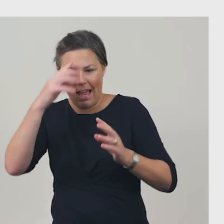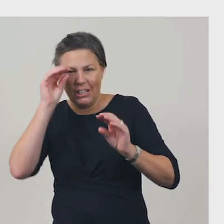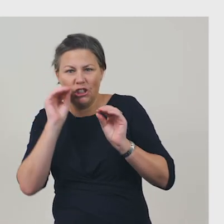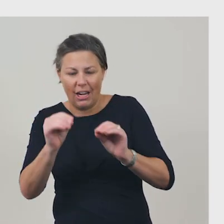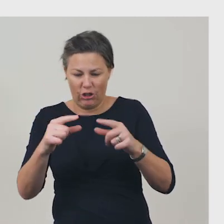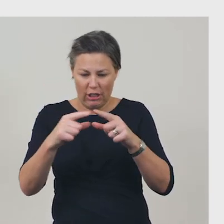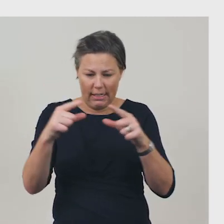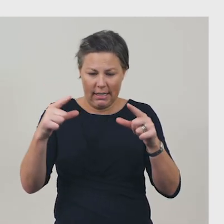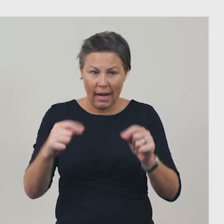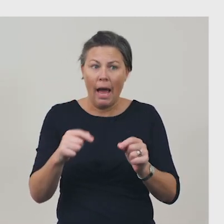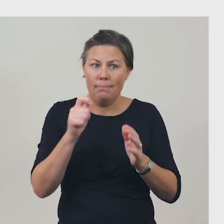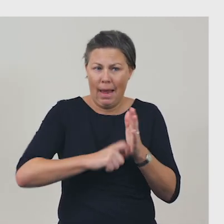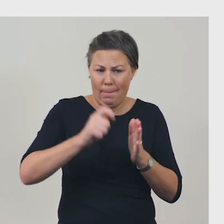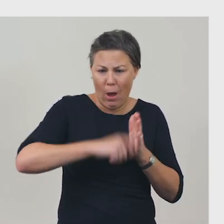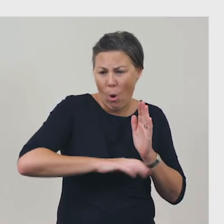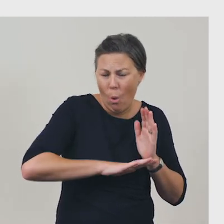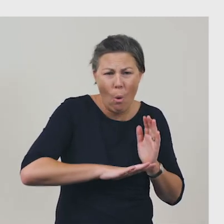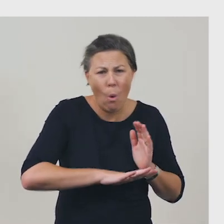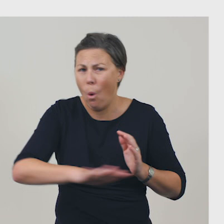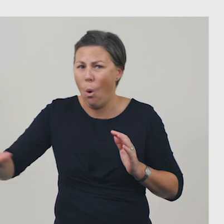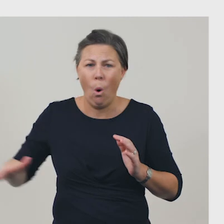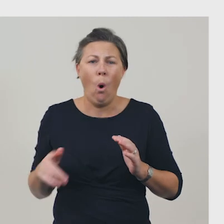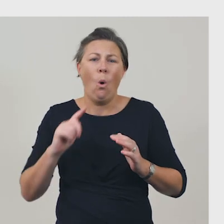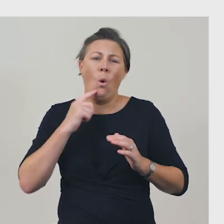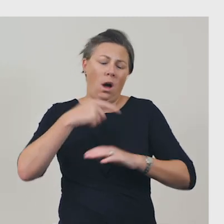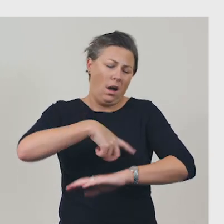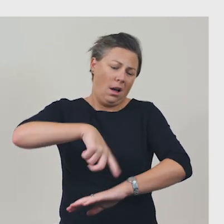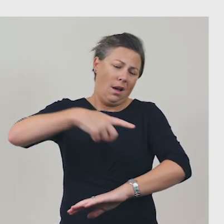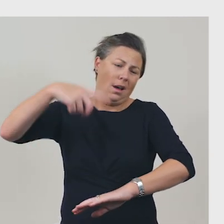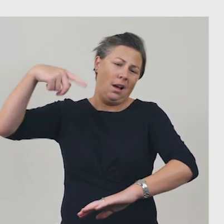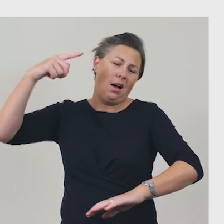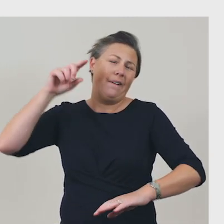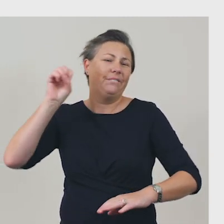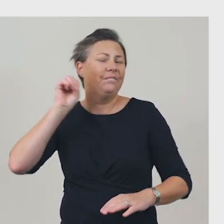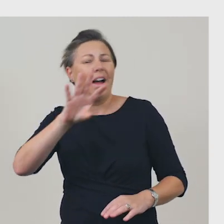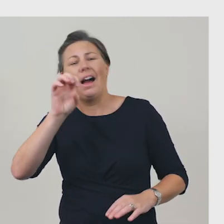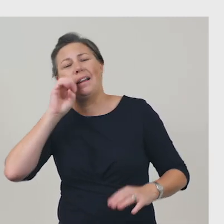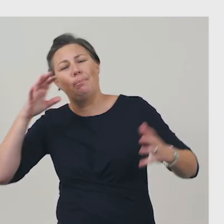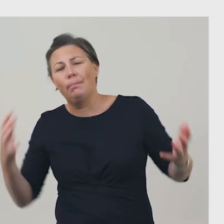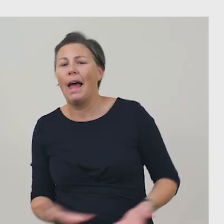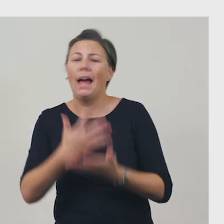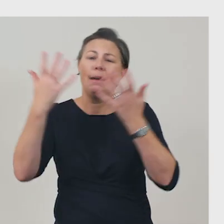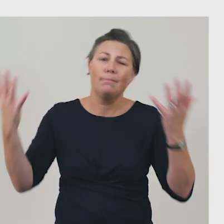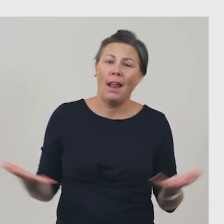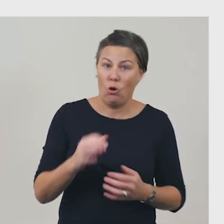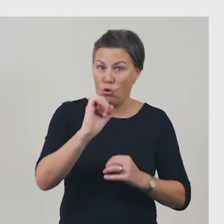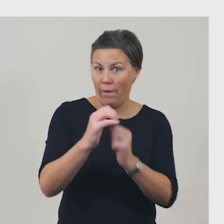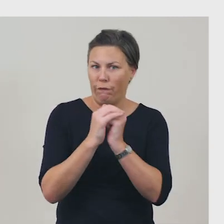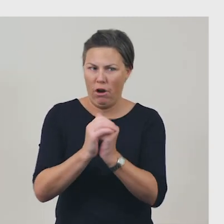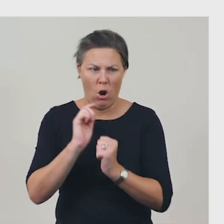Collect them all for hours of hilarious and hair-raising horseplay. All your friends will want to challenge you so race out,